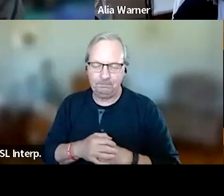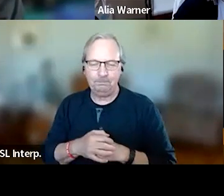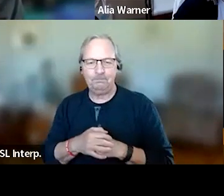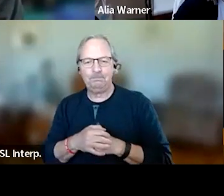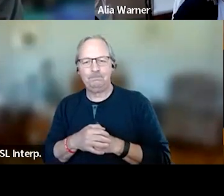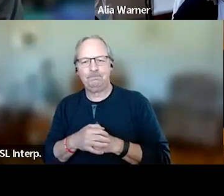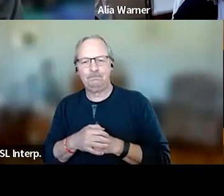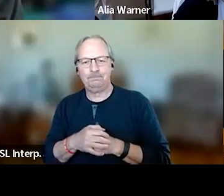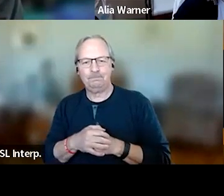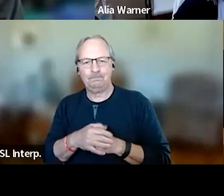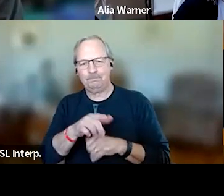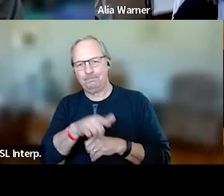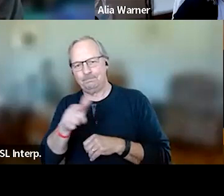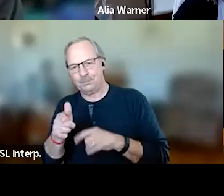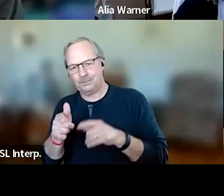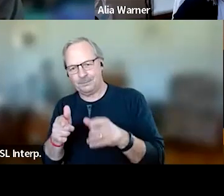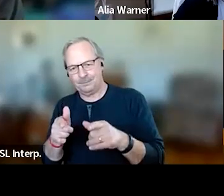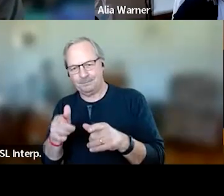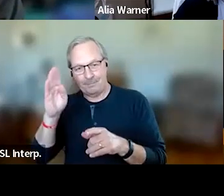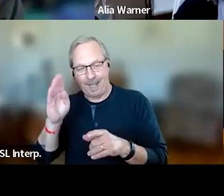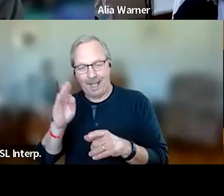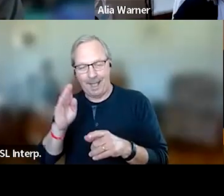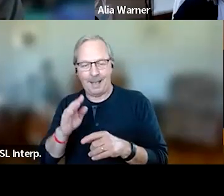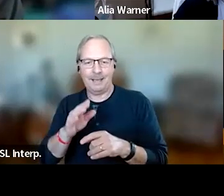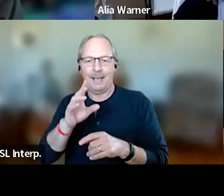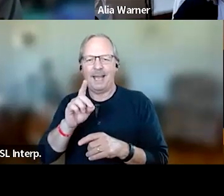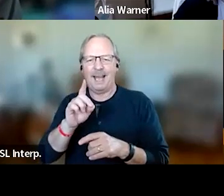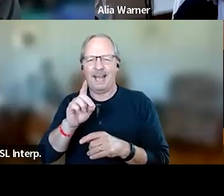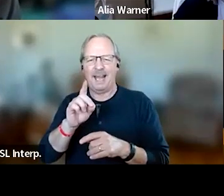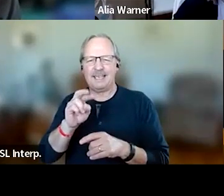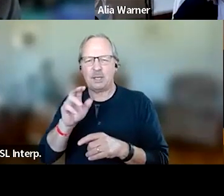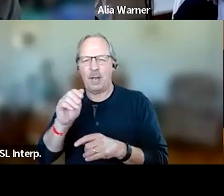Dr. Cuellar. Hi, I'm Dr. Amy Cuellar. I'm a psychologist